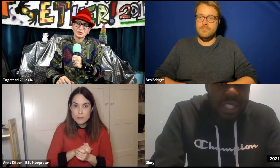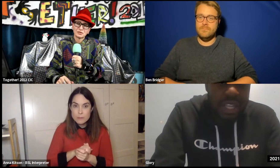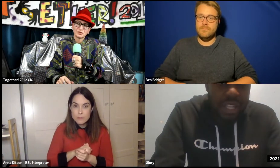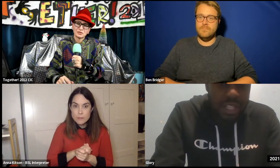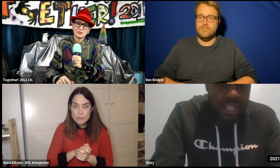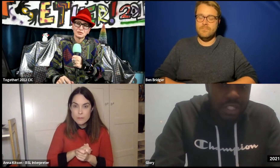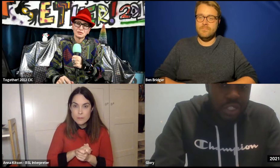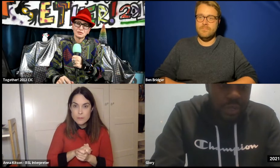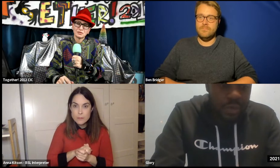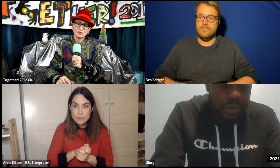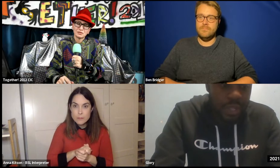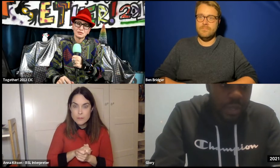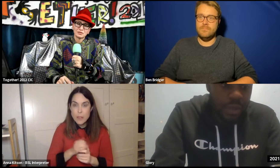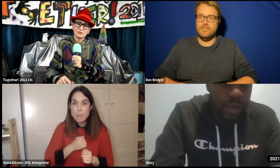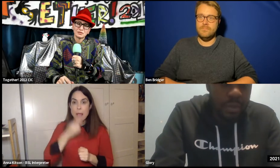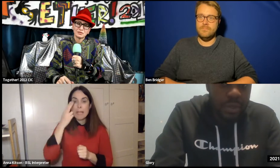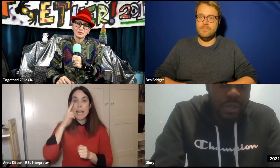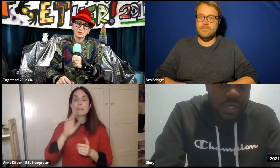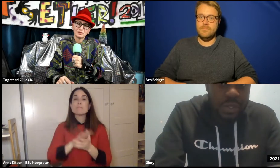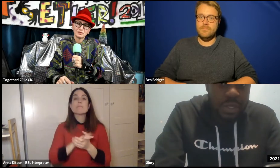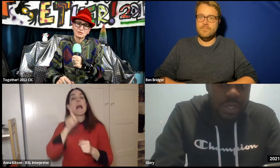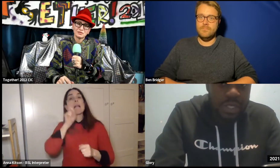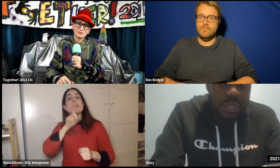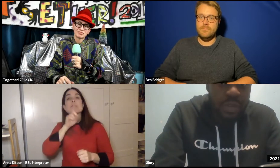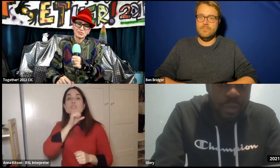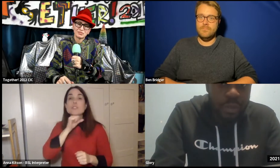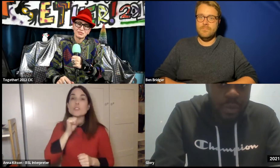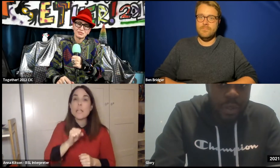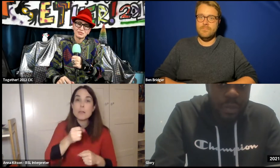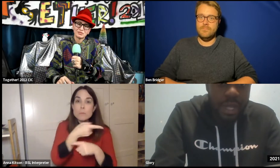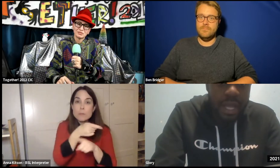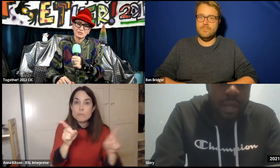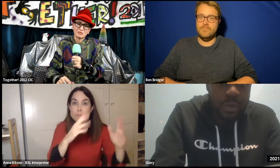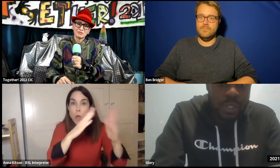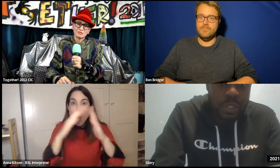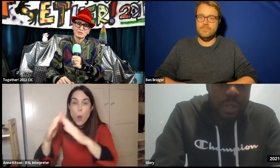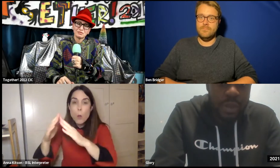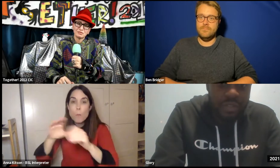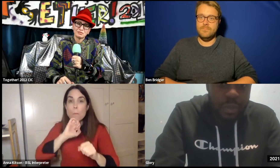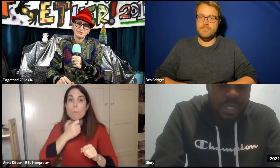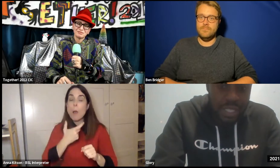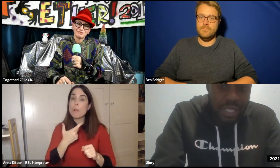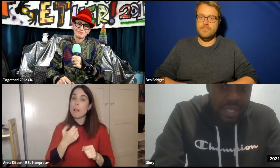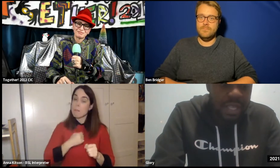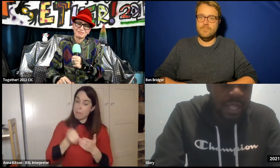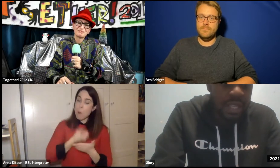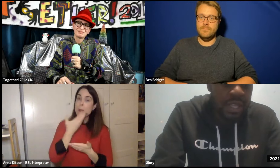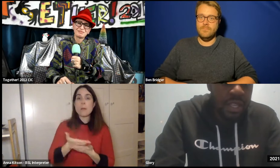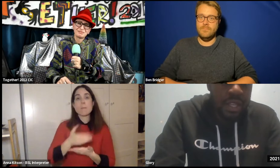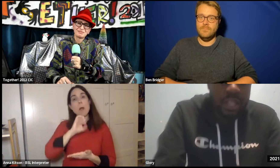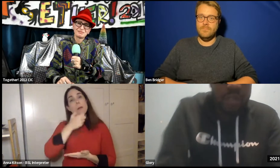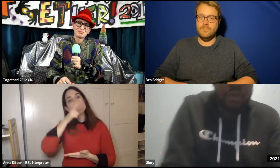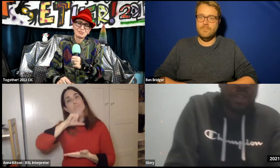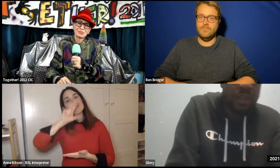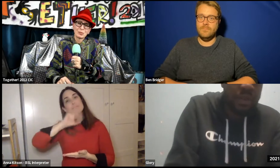Today, ladies and gentlemen, at home, I'm going to read my poem out to you everybody. Here I go.